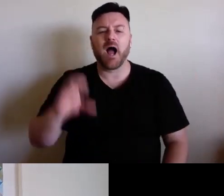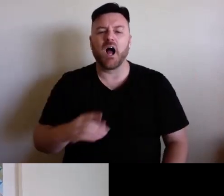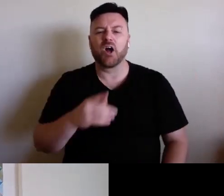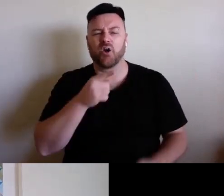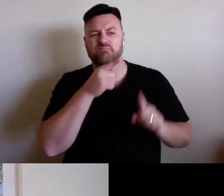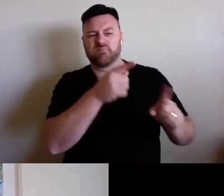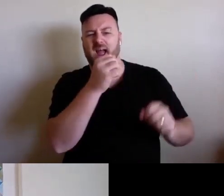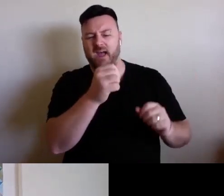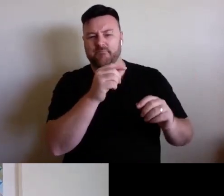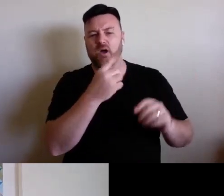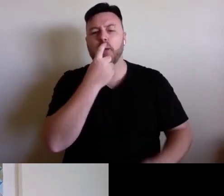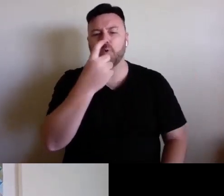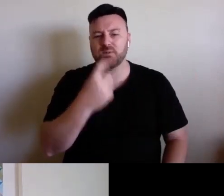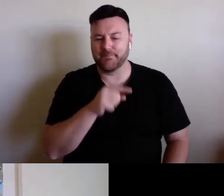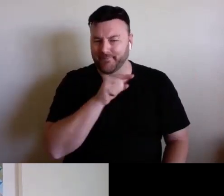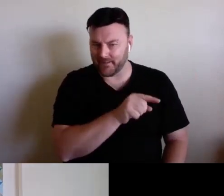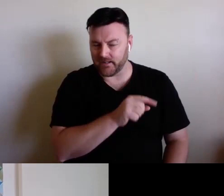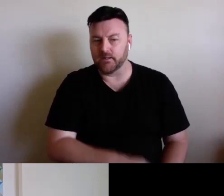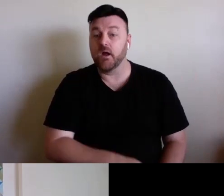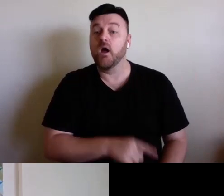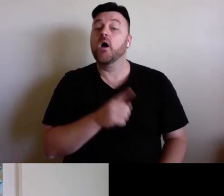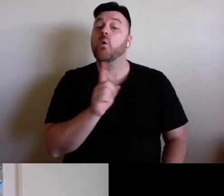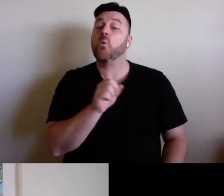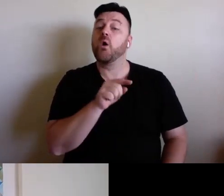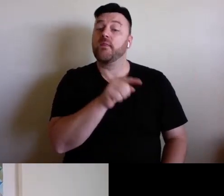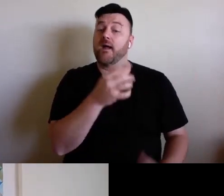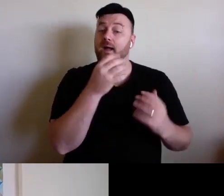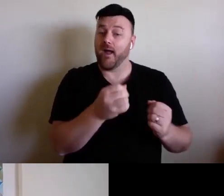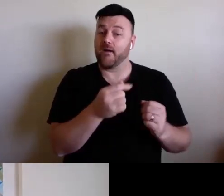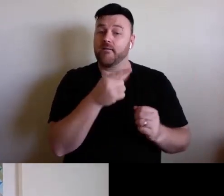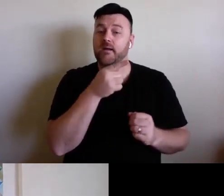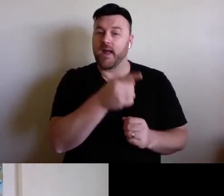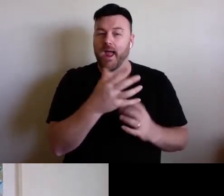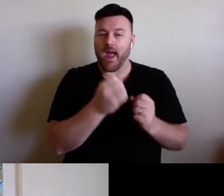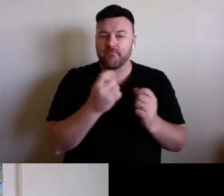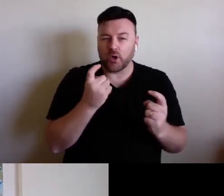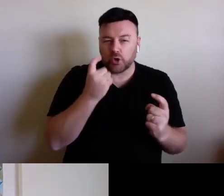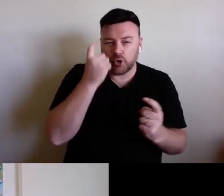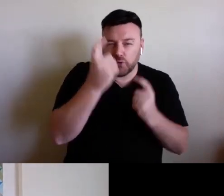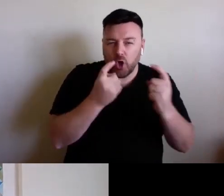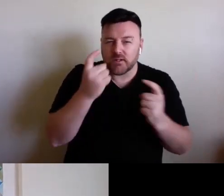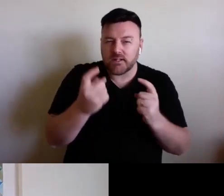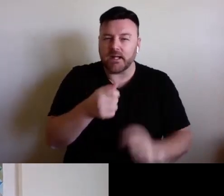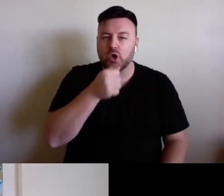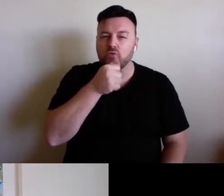their first-ever chief curiosity correspondent a YouTuber called